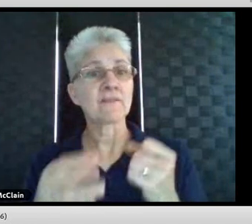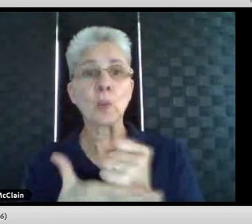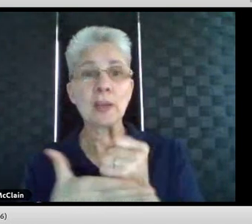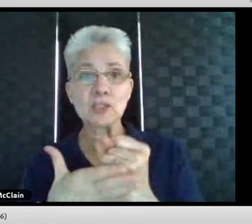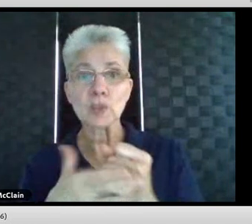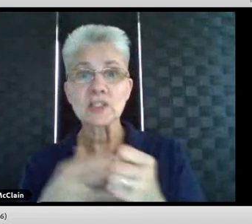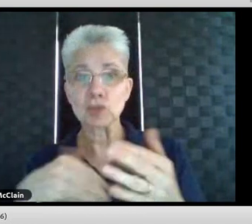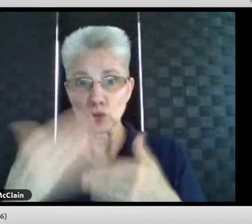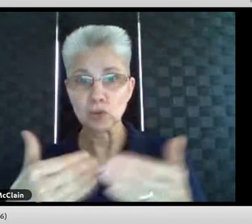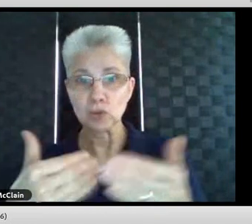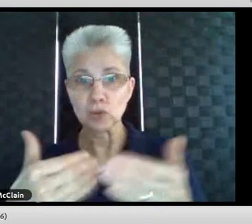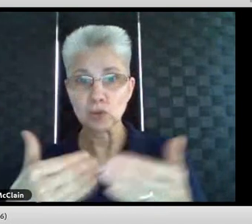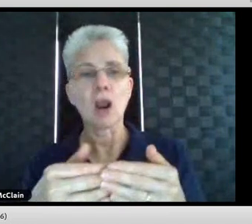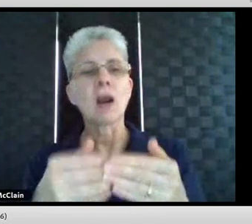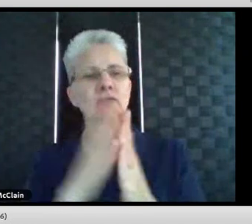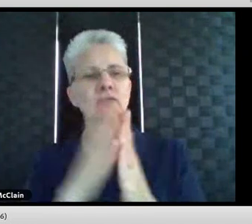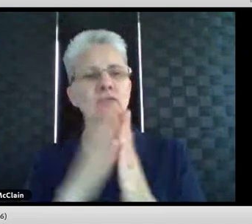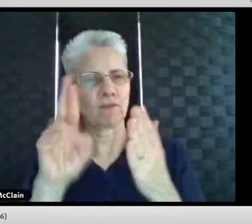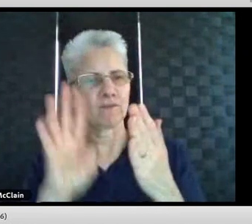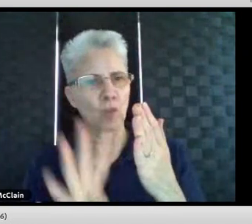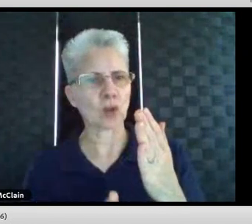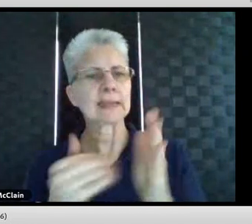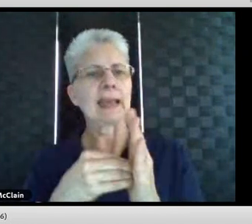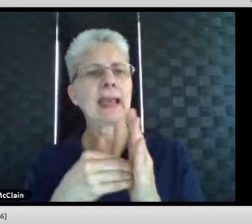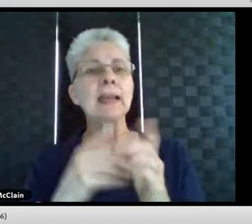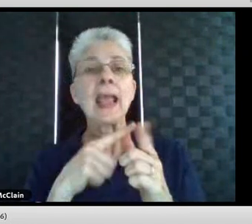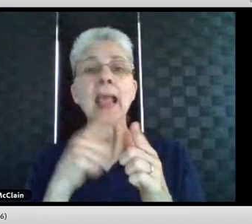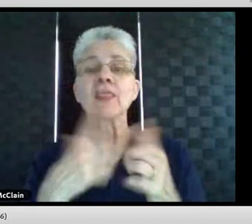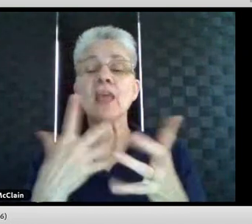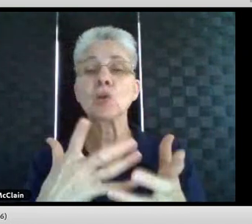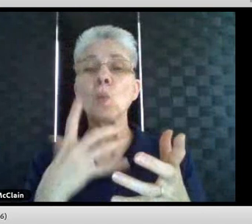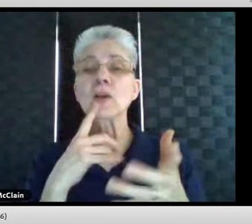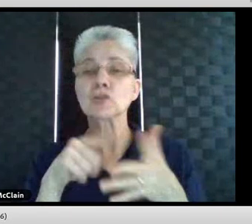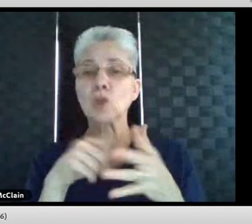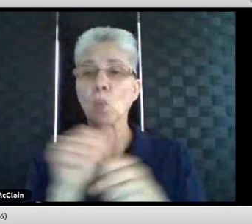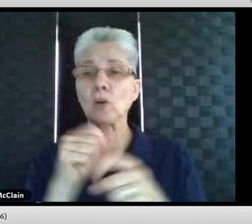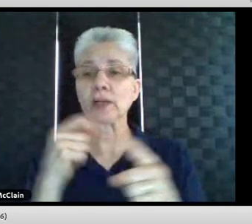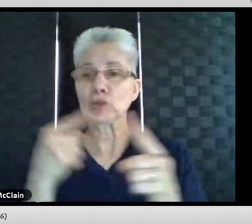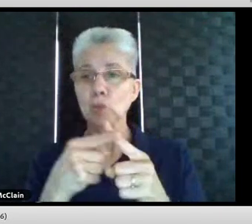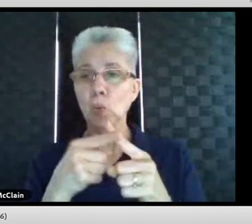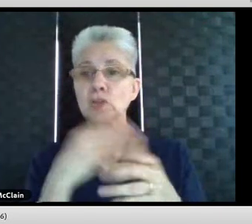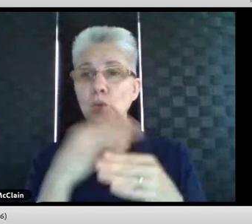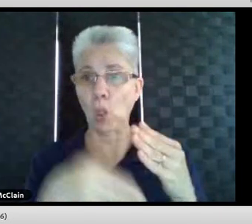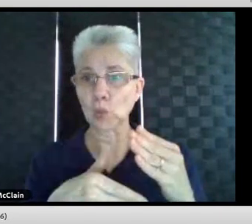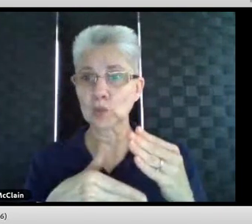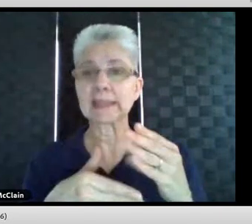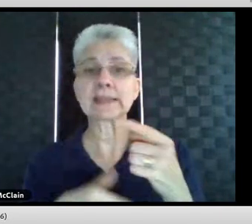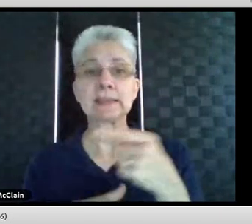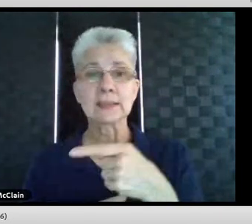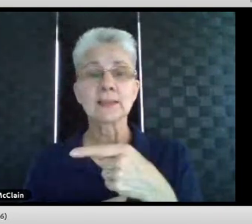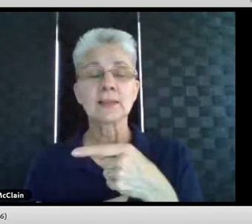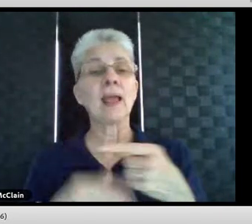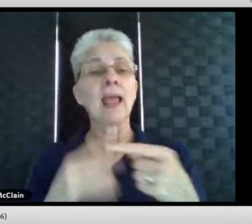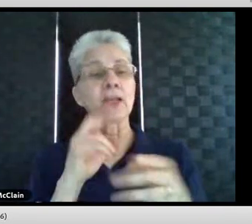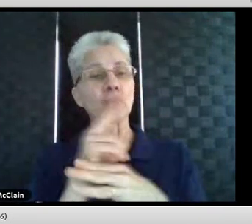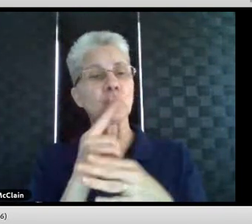You go through the four Rs again if you have to, and then you want to start working towards your closing, and so you start doing that.